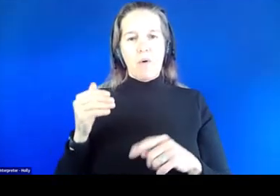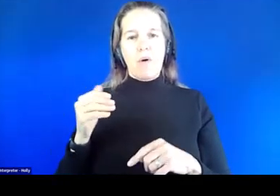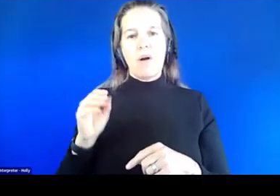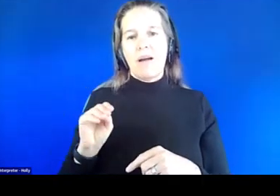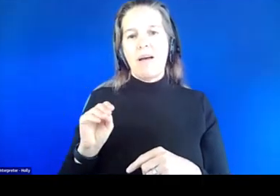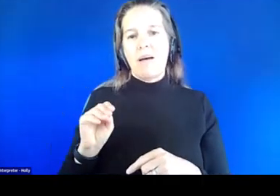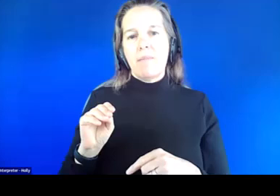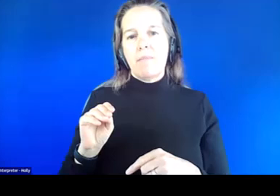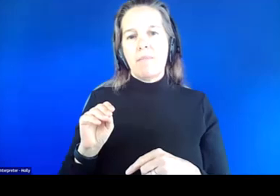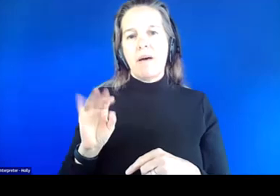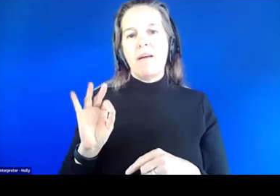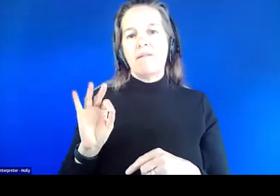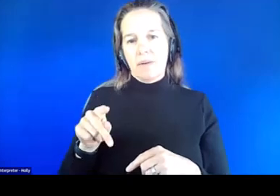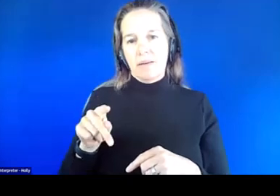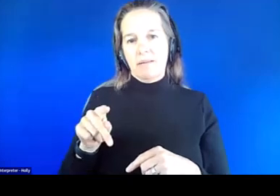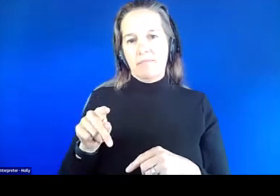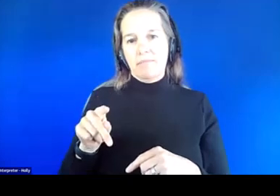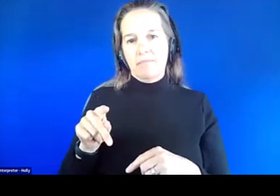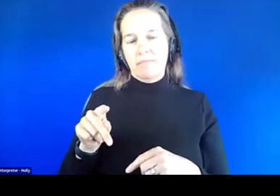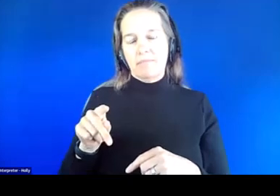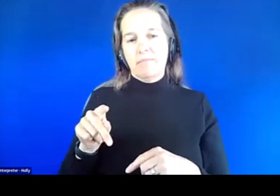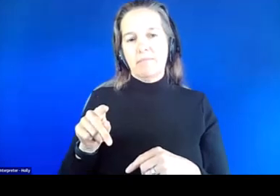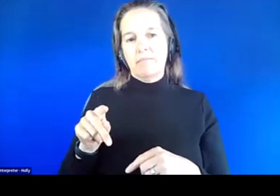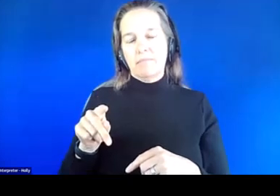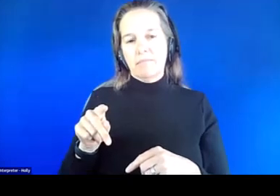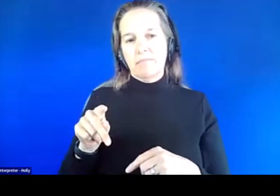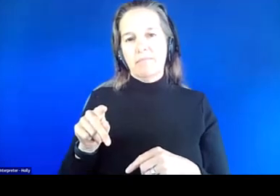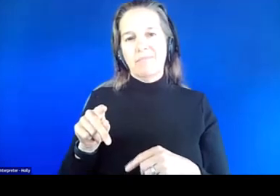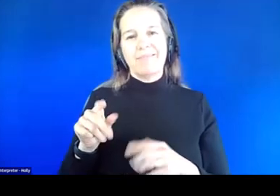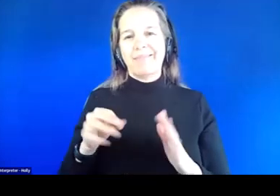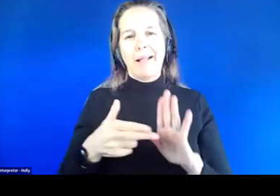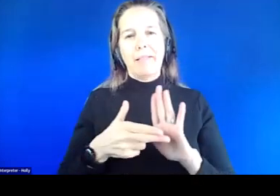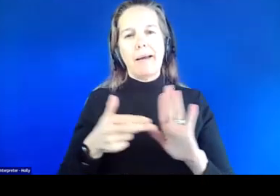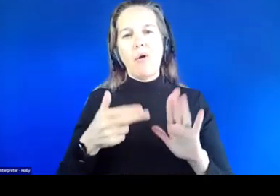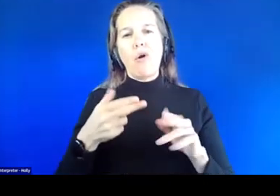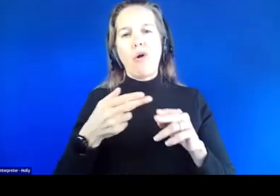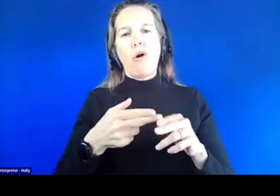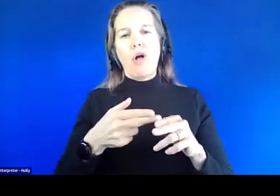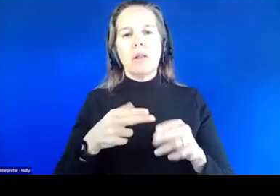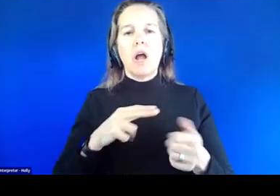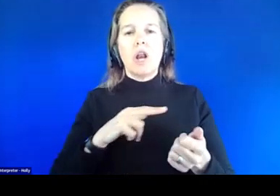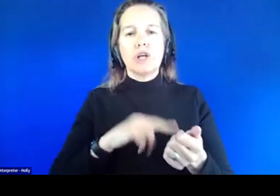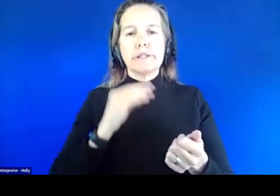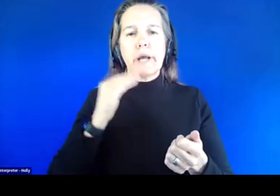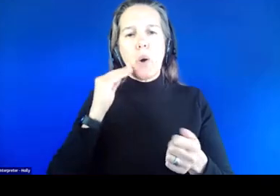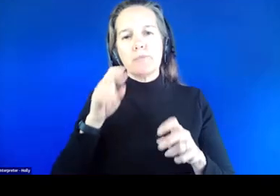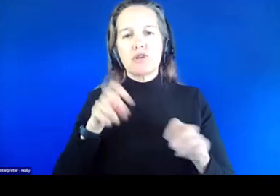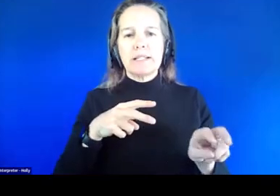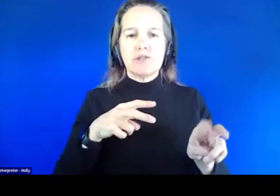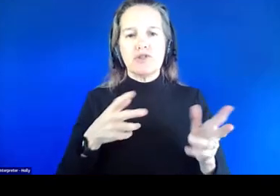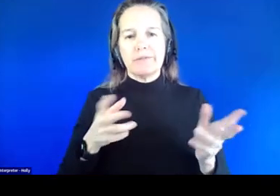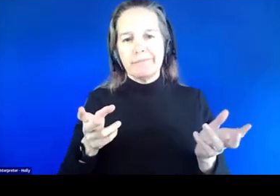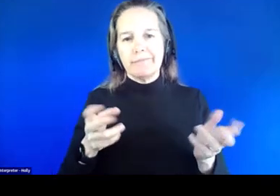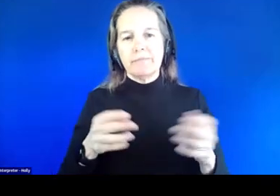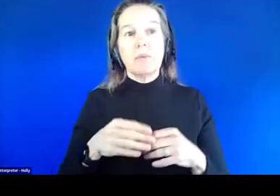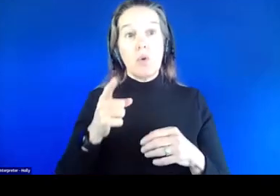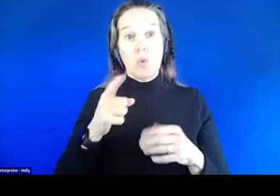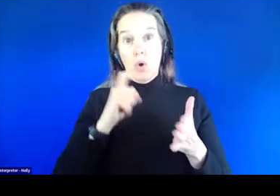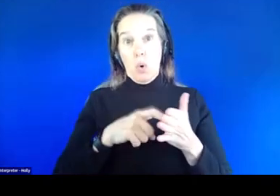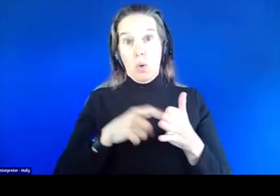kind of labeled as Nursing Home Transition. You'll notice that these slides, if you can see them,